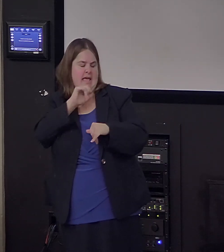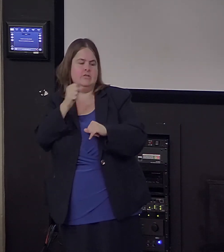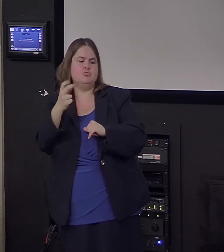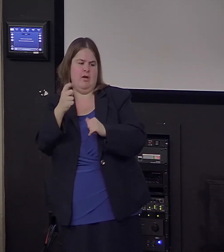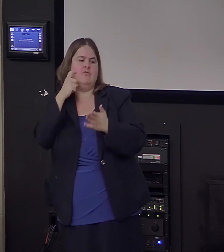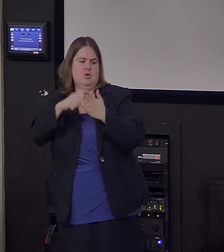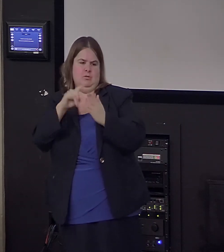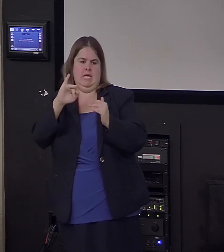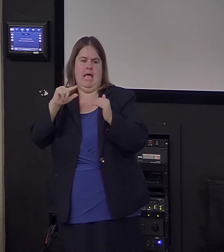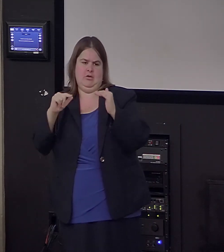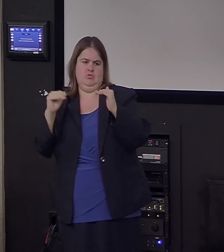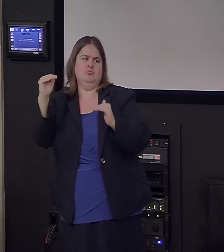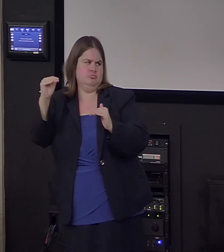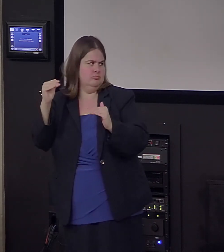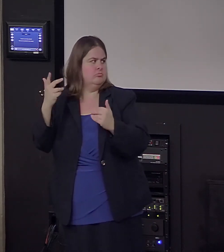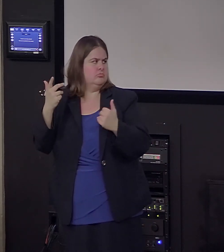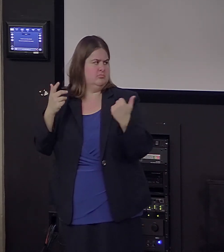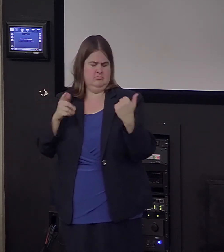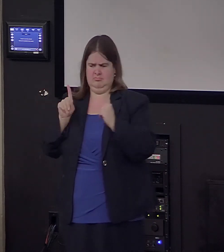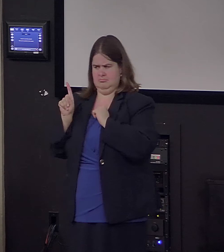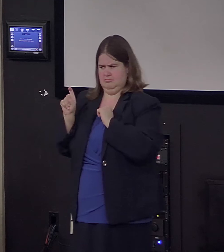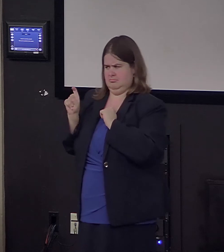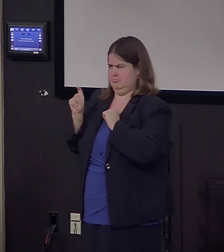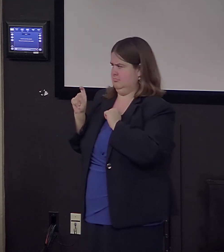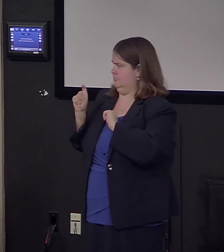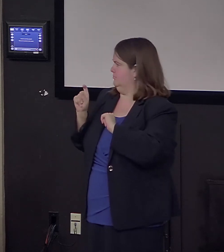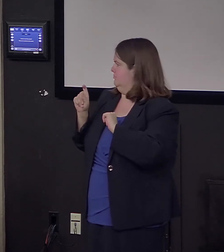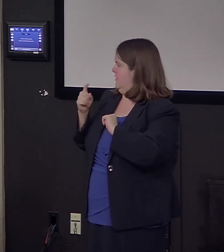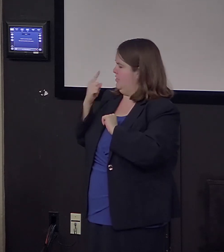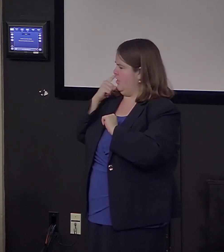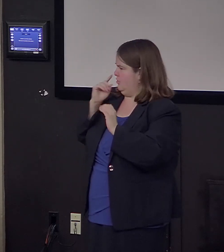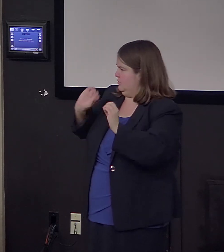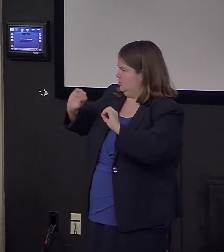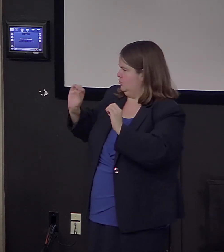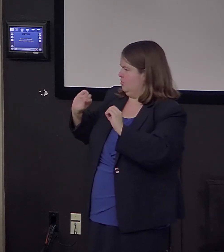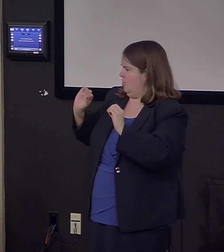[Questioner] But it was, wasn't it that there was no timed intervention.